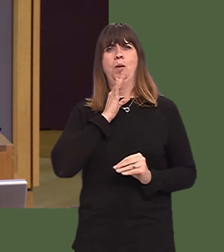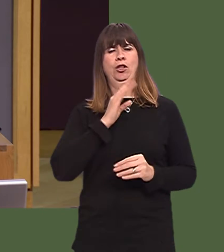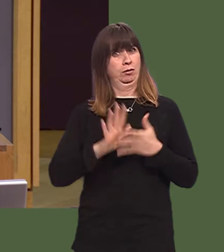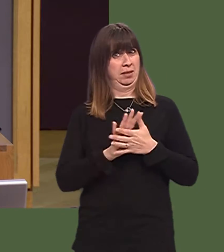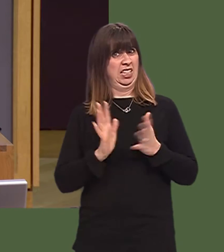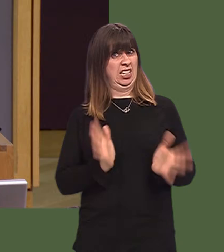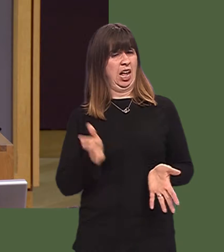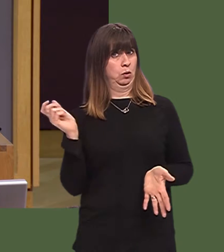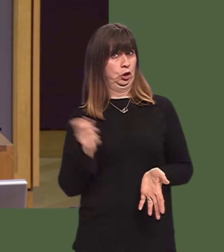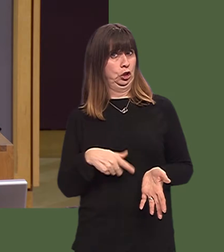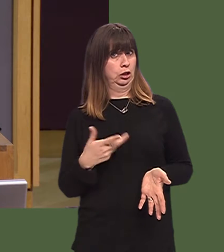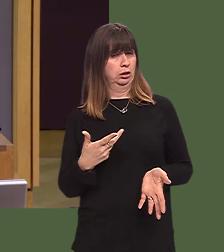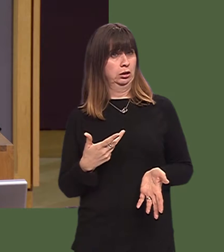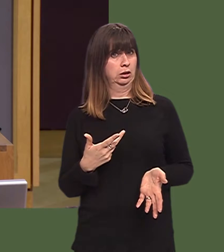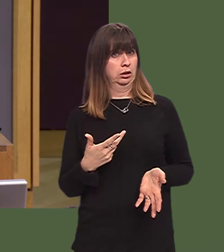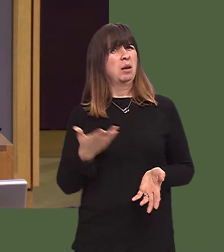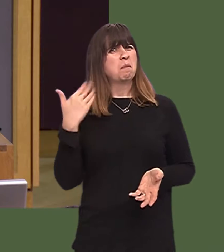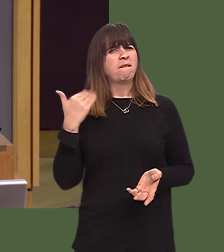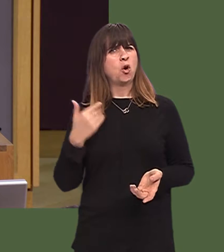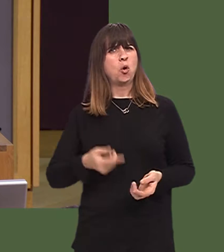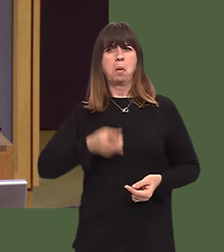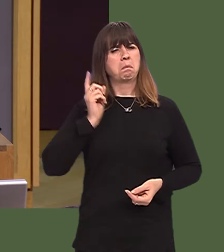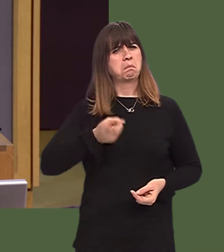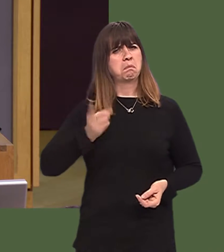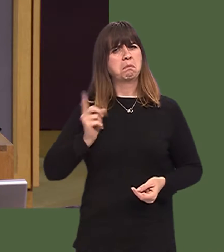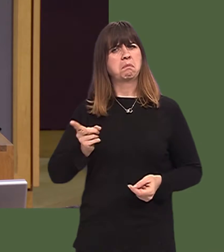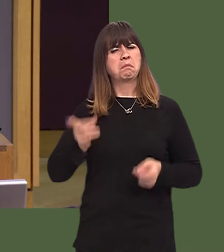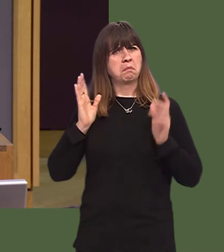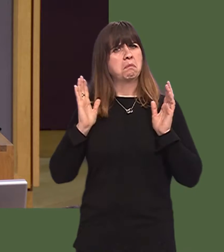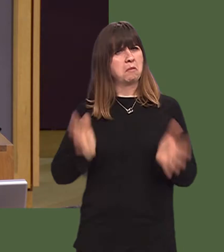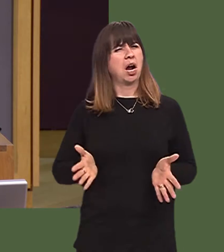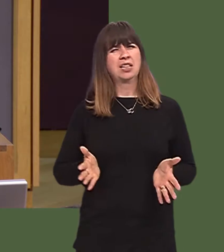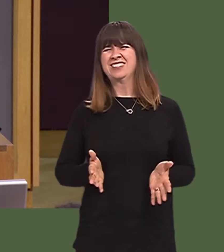Is it time that we accepted that maybe the stick approach is not working, and rather